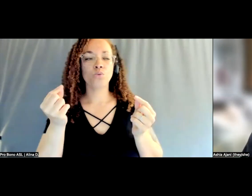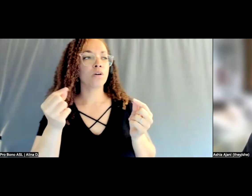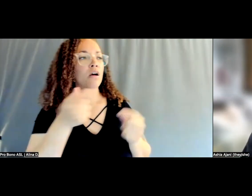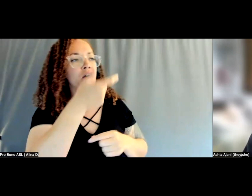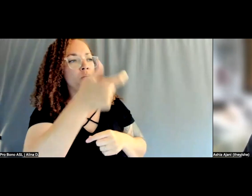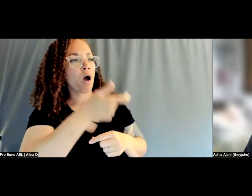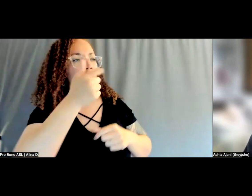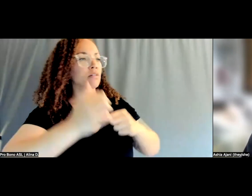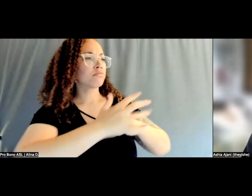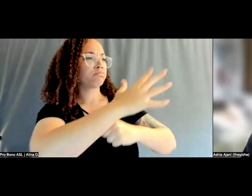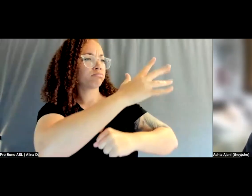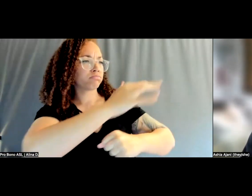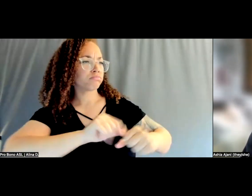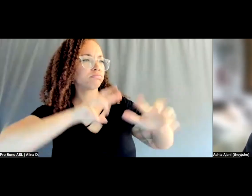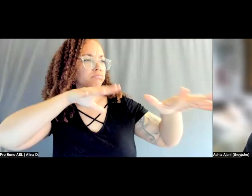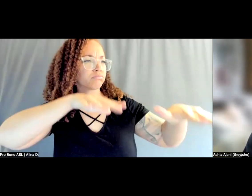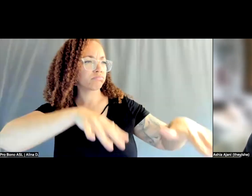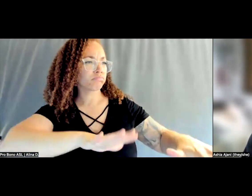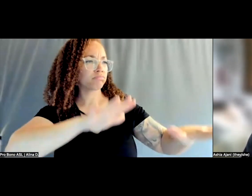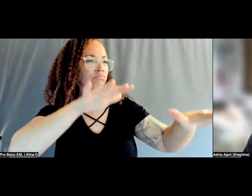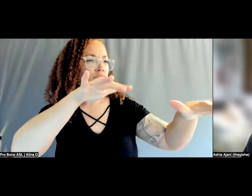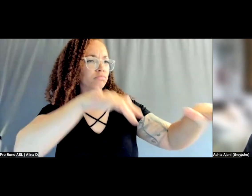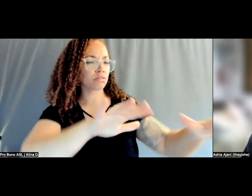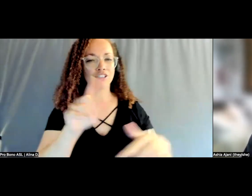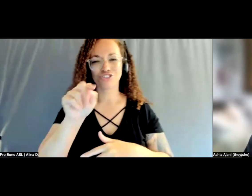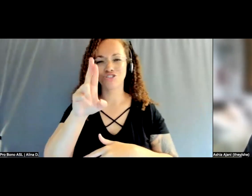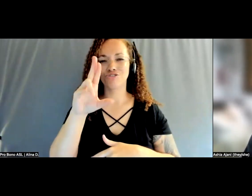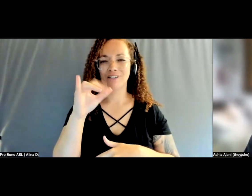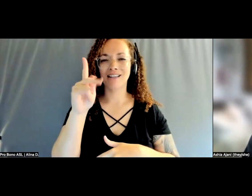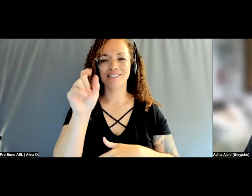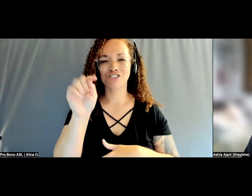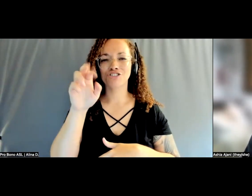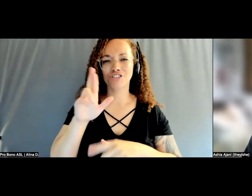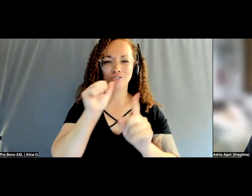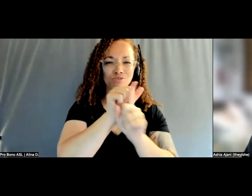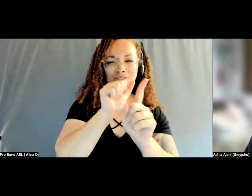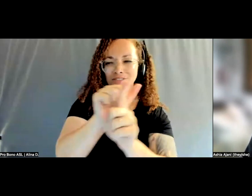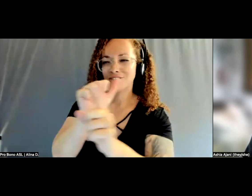salt stained. trickster shorn skin, patched together bloodline remnants for new regalia.